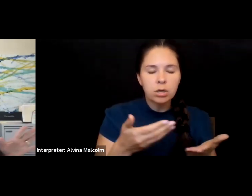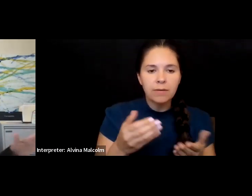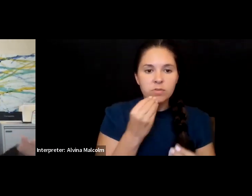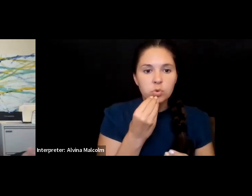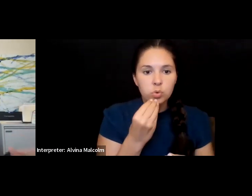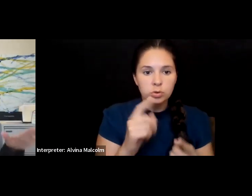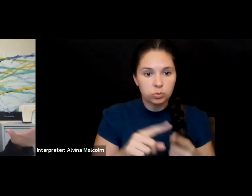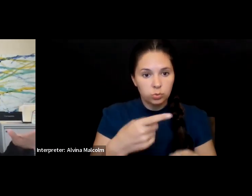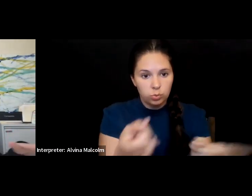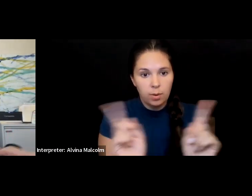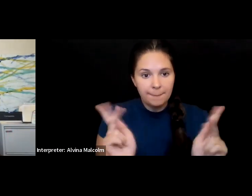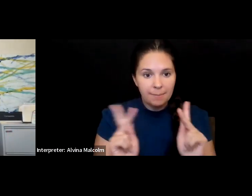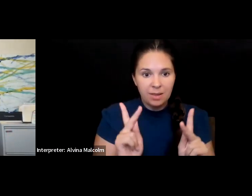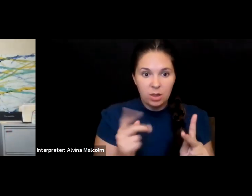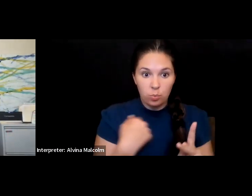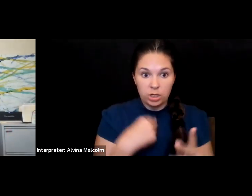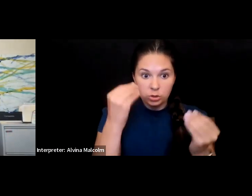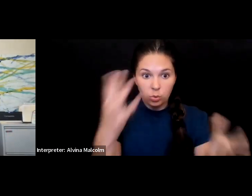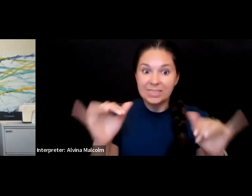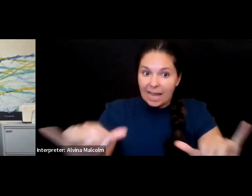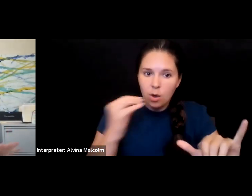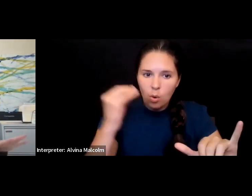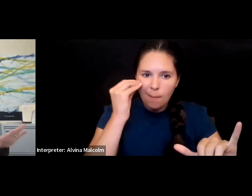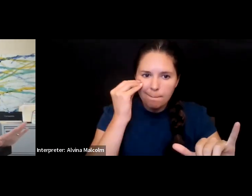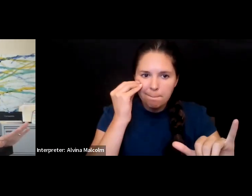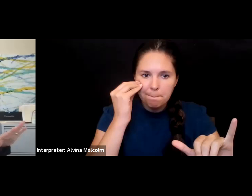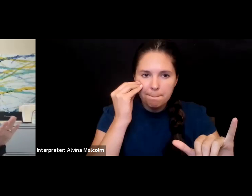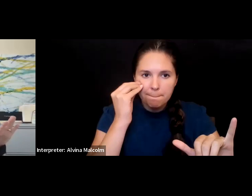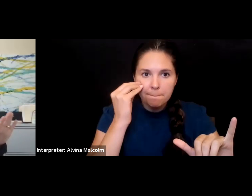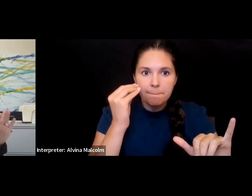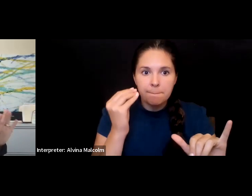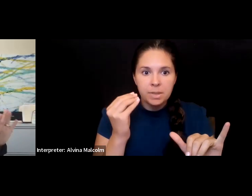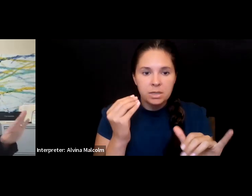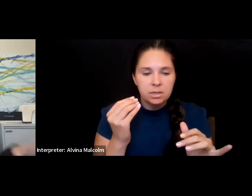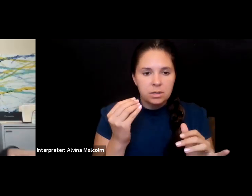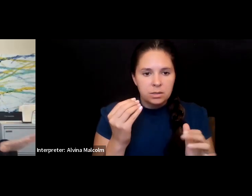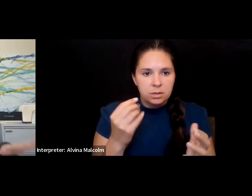everyone was staying at home, was able